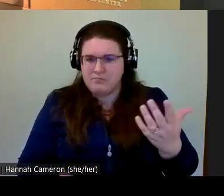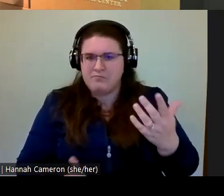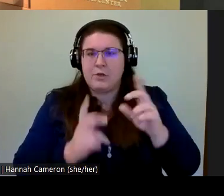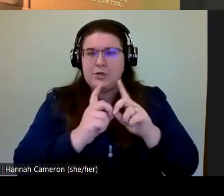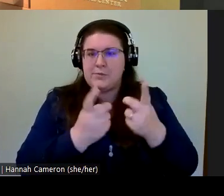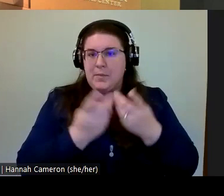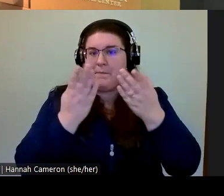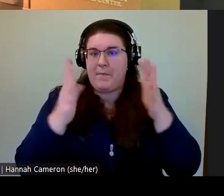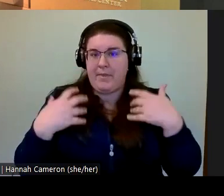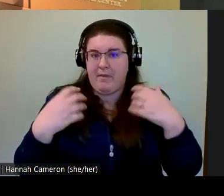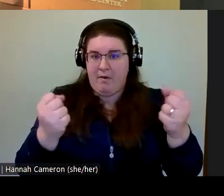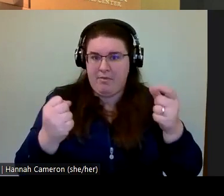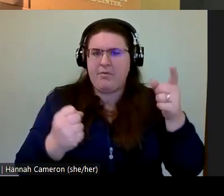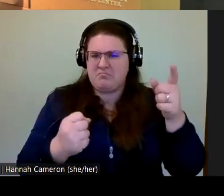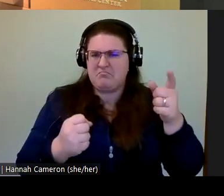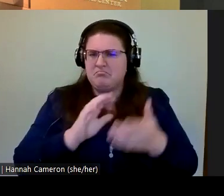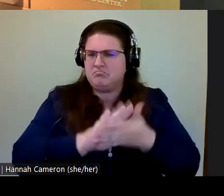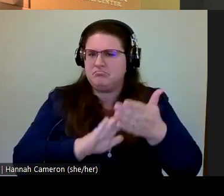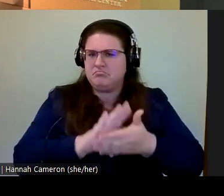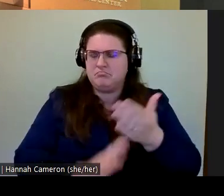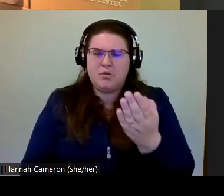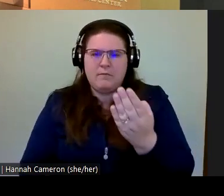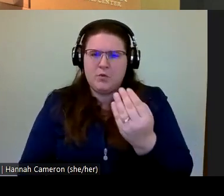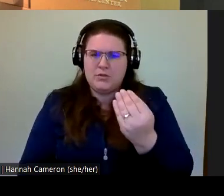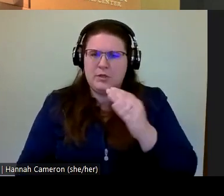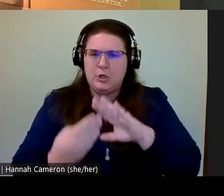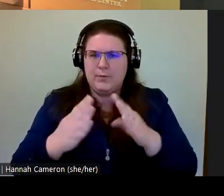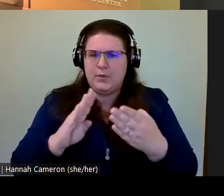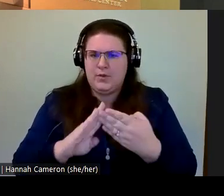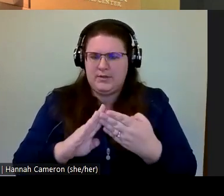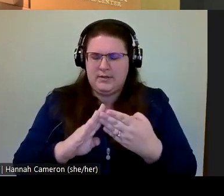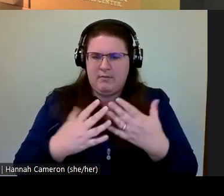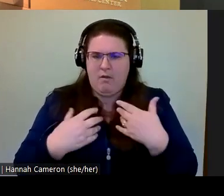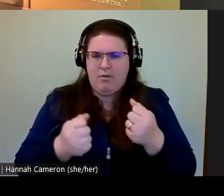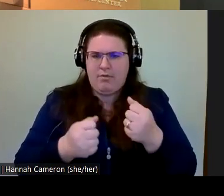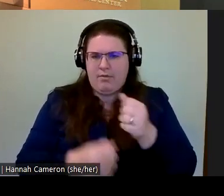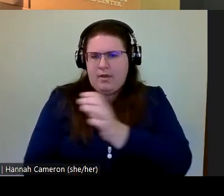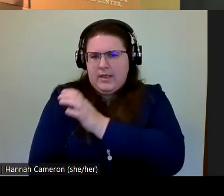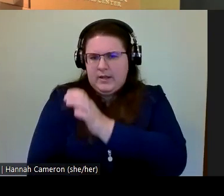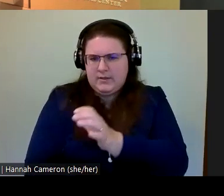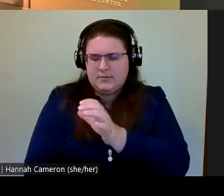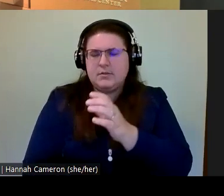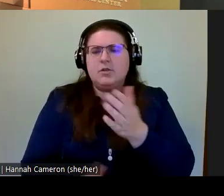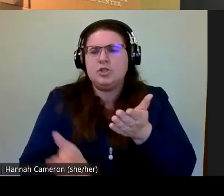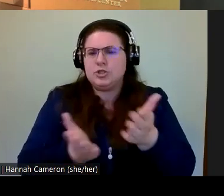network of 14 uh community health clinics primary care clinics that serve low-income patients and